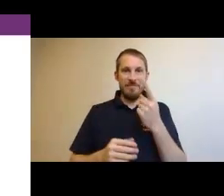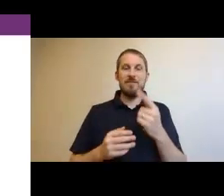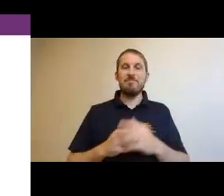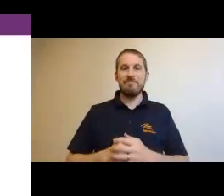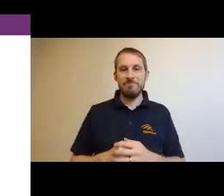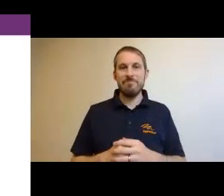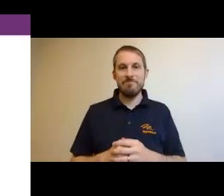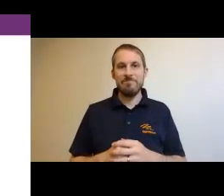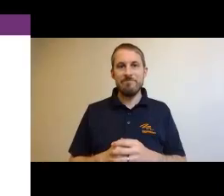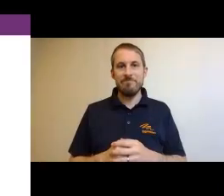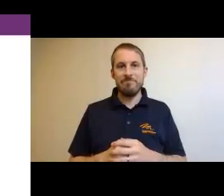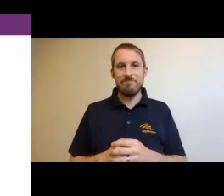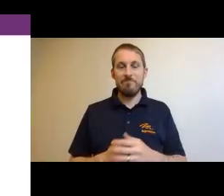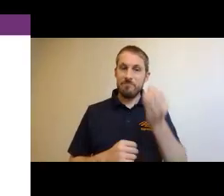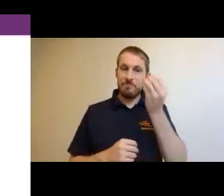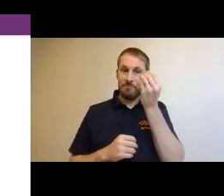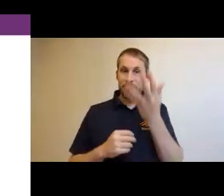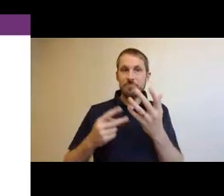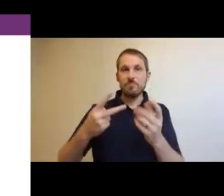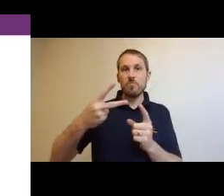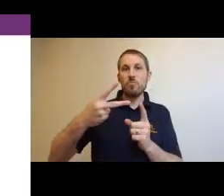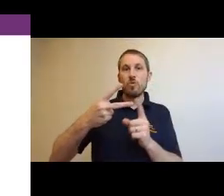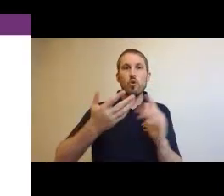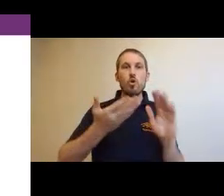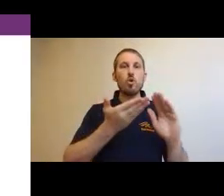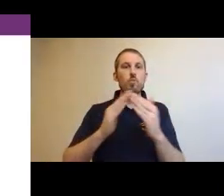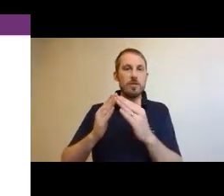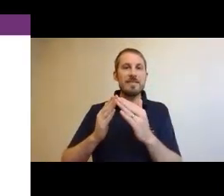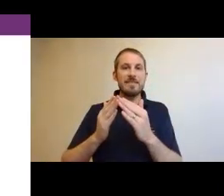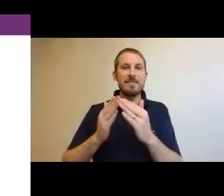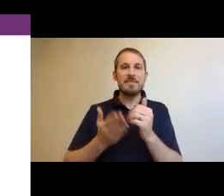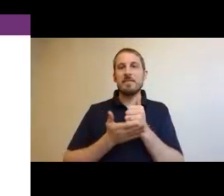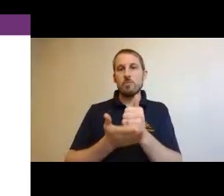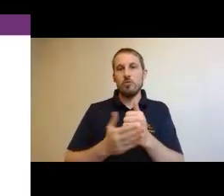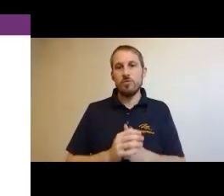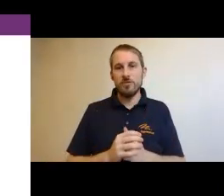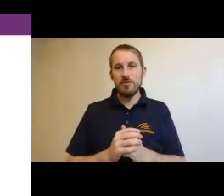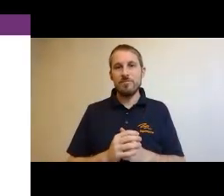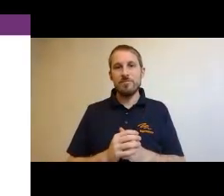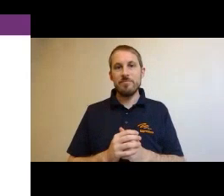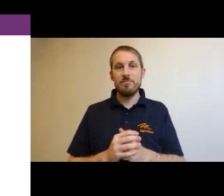Then there are community based supports. Now these might come through local organisations,